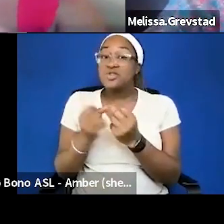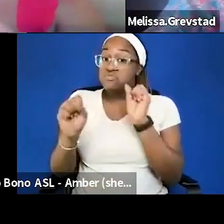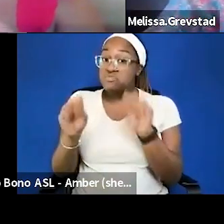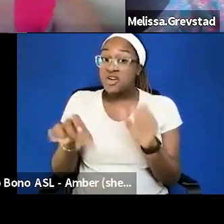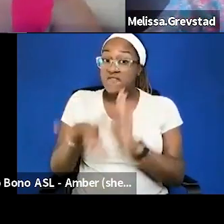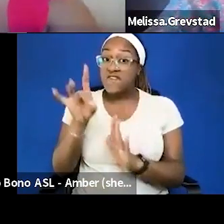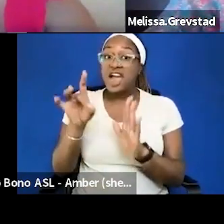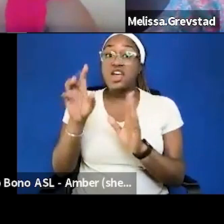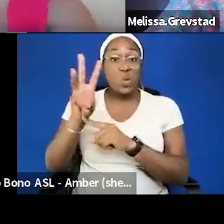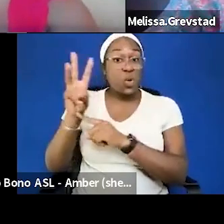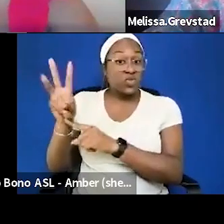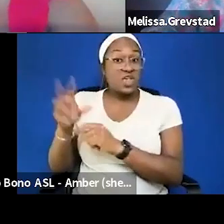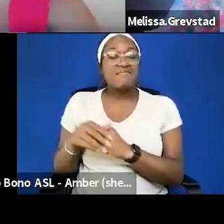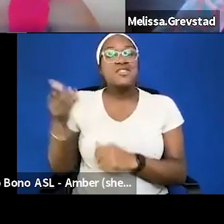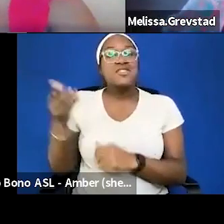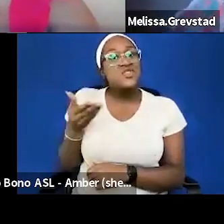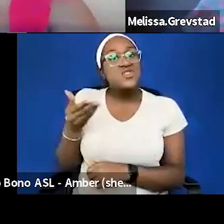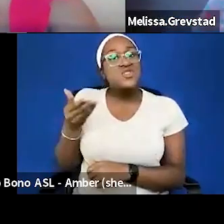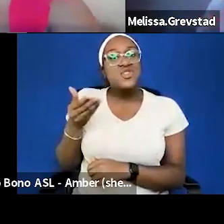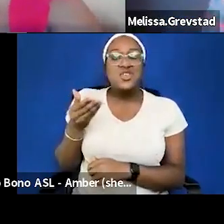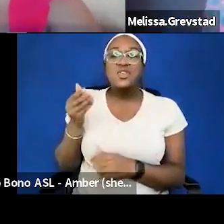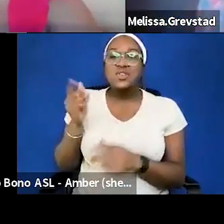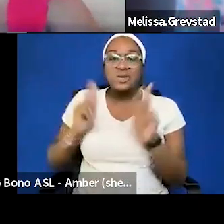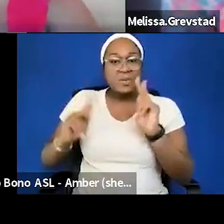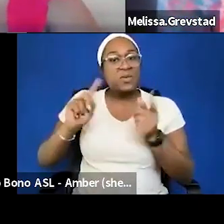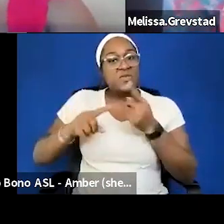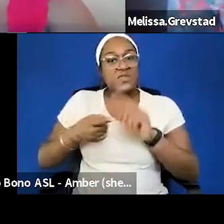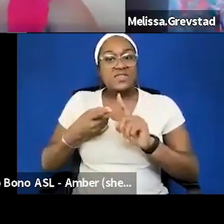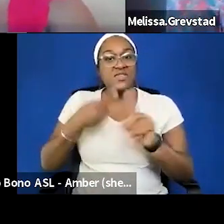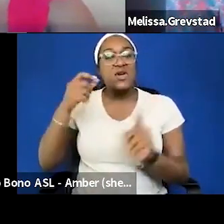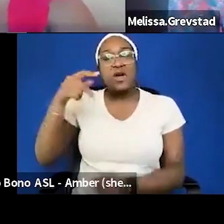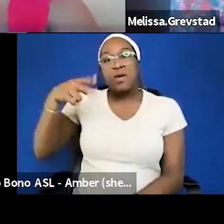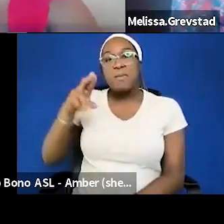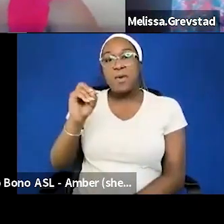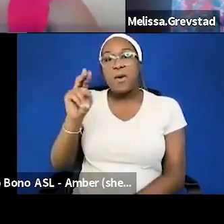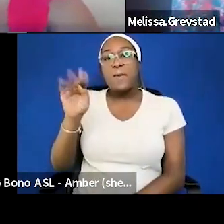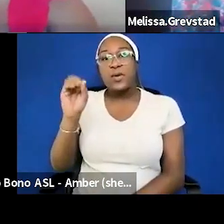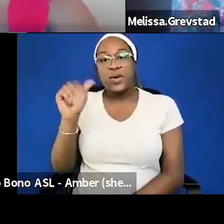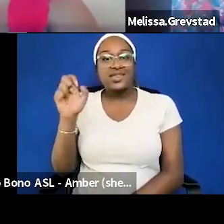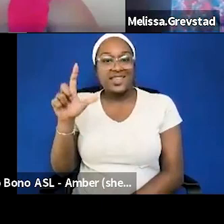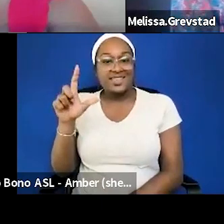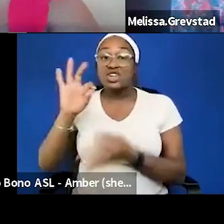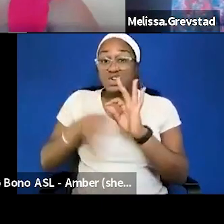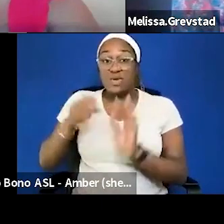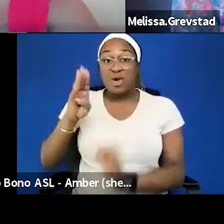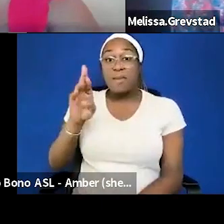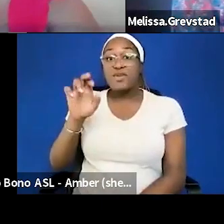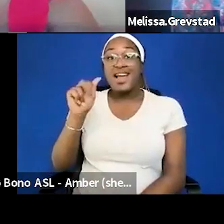I'd like to introduce you to our colleagues and friends from Pro Bono ASL. Our interpreters today are Brianna and Amber.